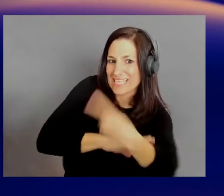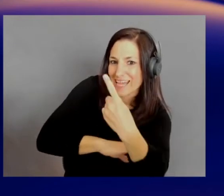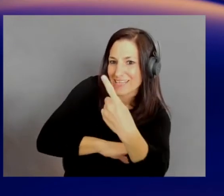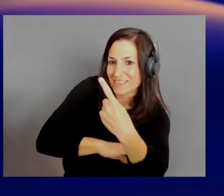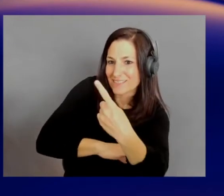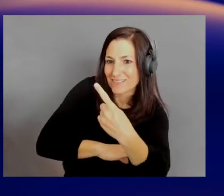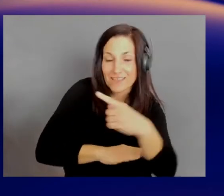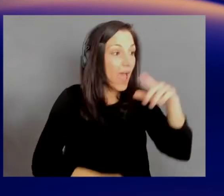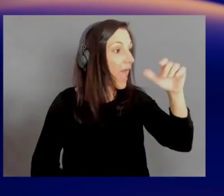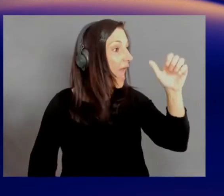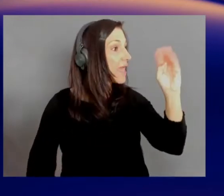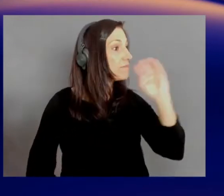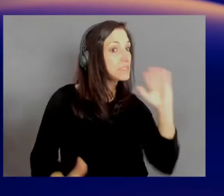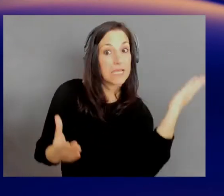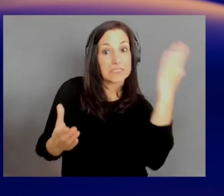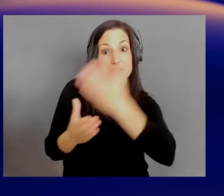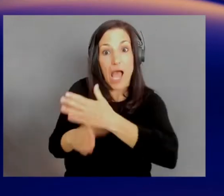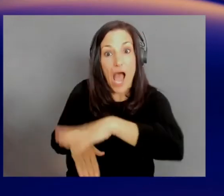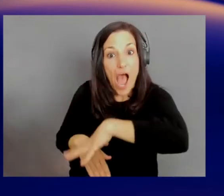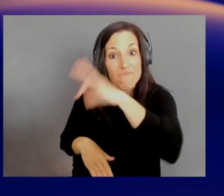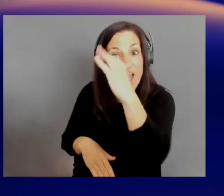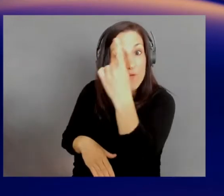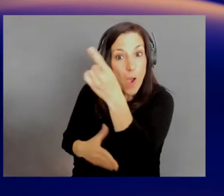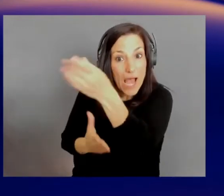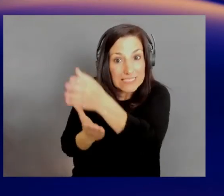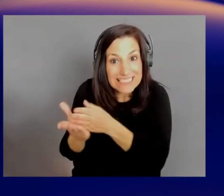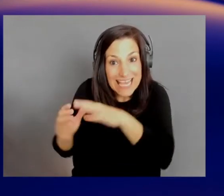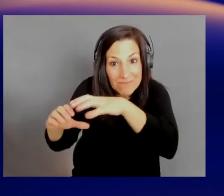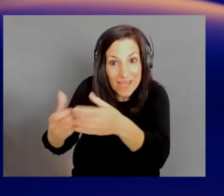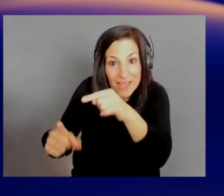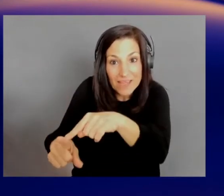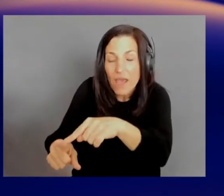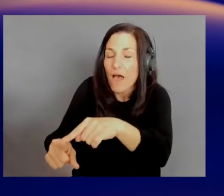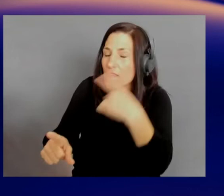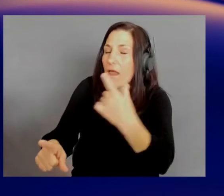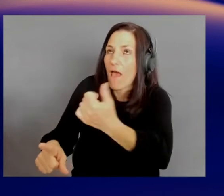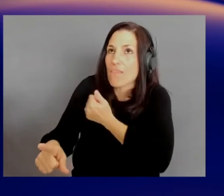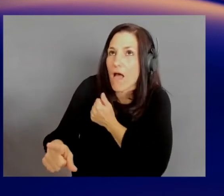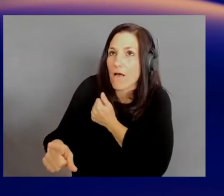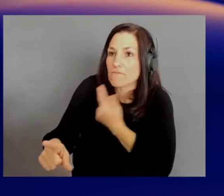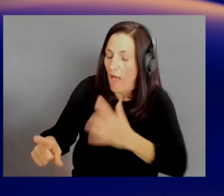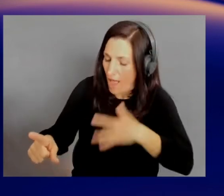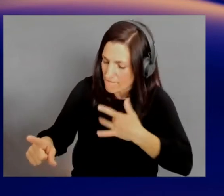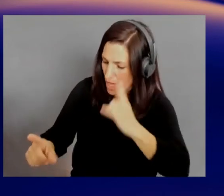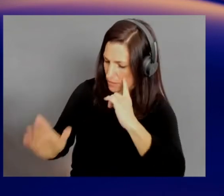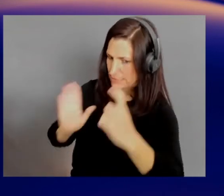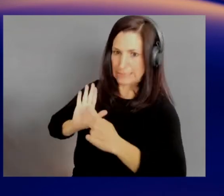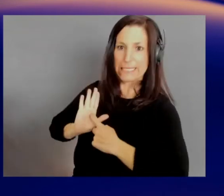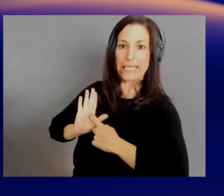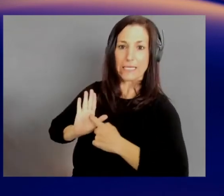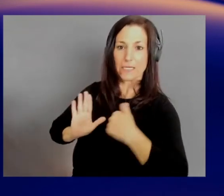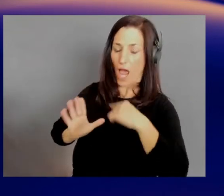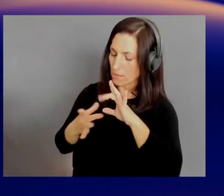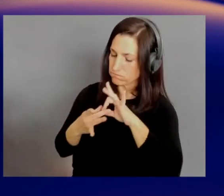Pizza Lovers or Cake Lovers? I felt seen by it. You're right. I felt a part immediately. It was Pizza Lovers.